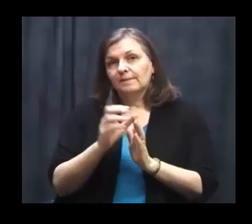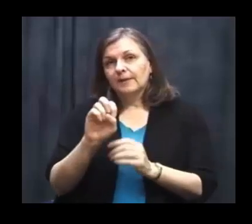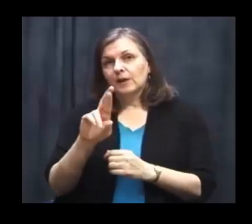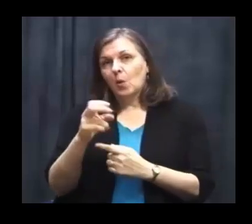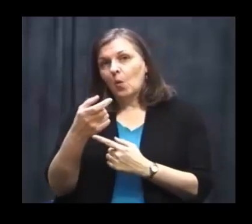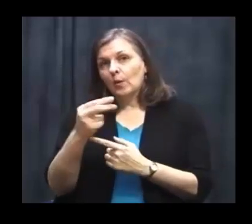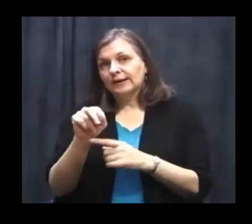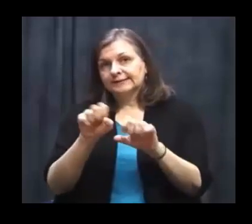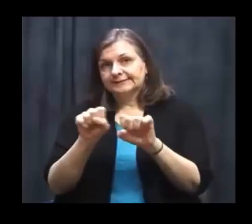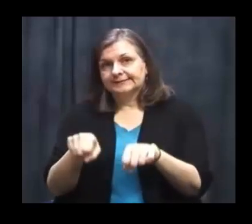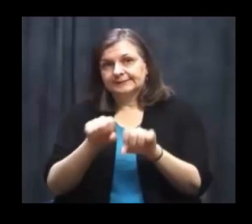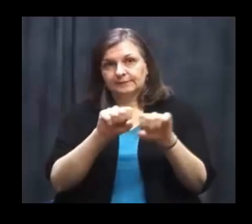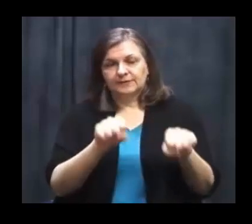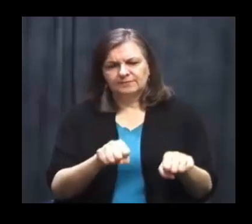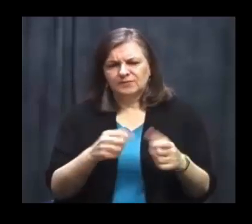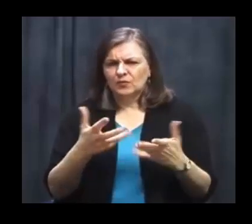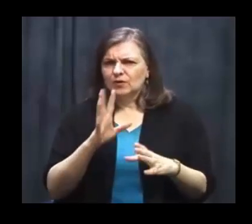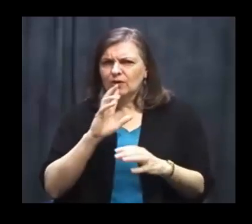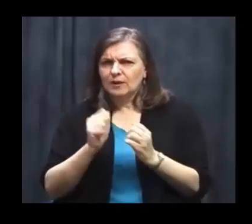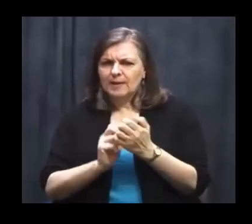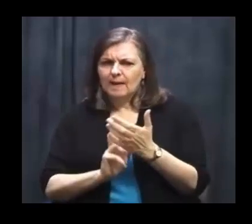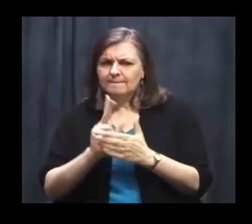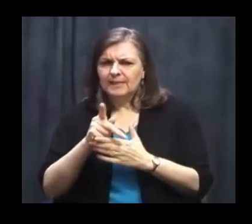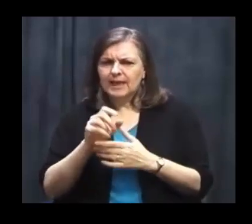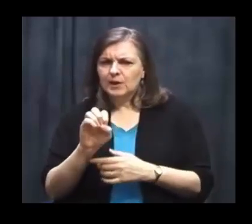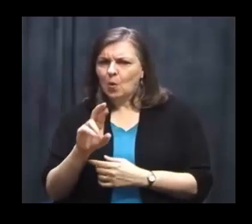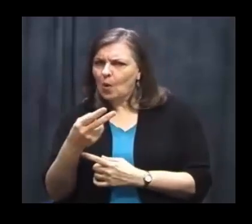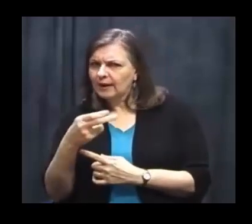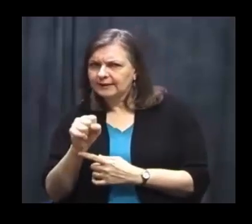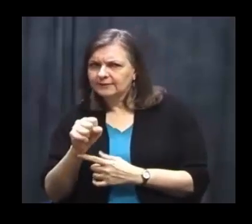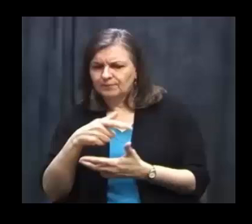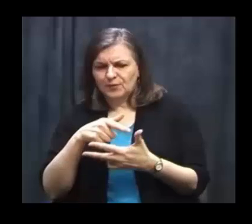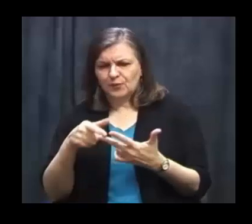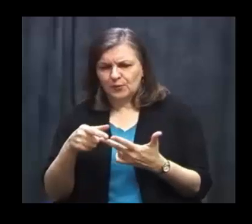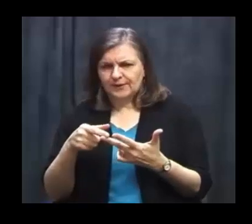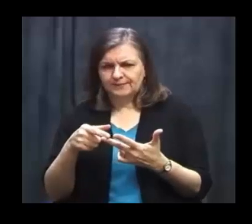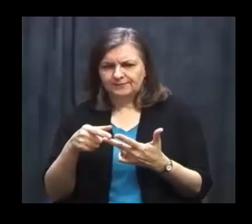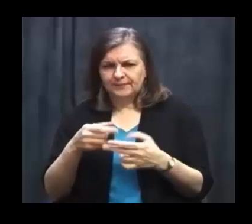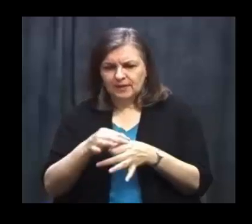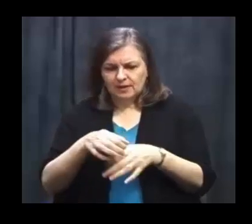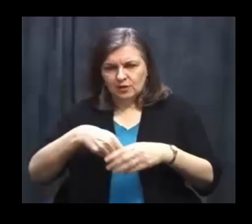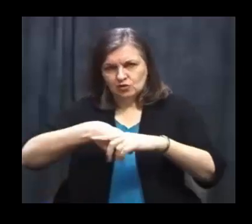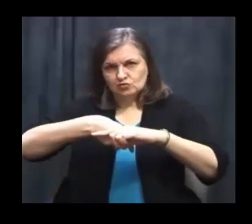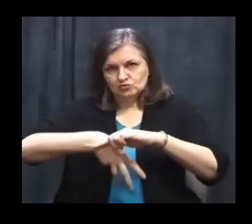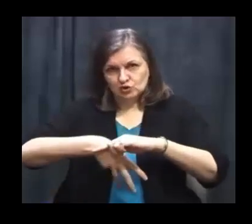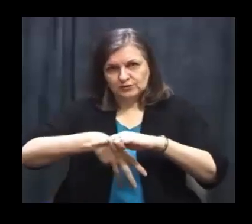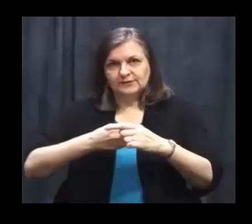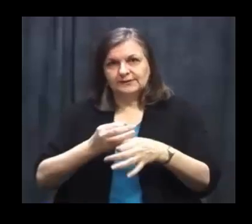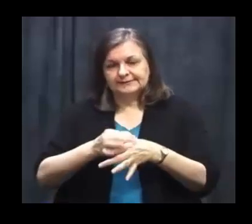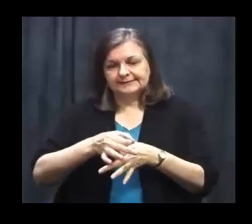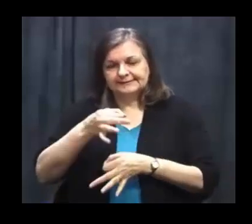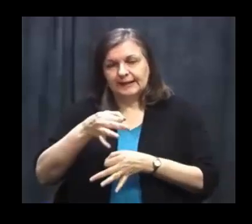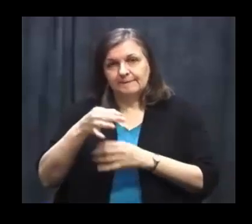We've already talked about organs associated with plants being roots, stems, and leaves